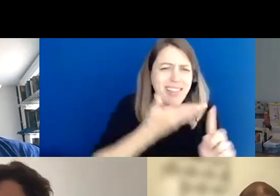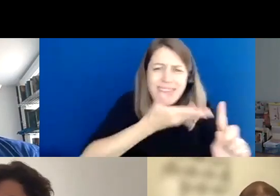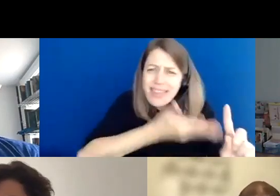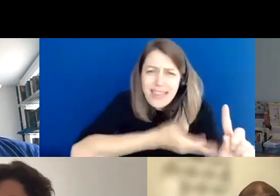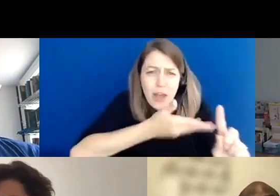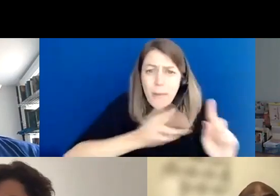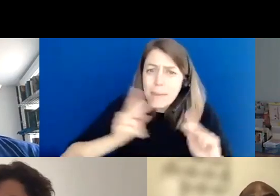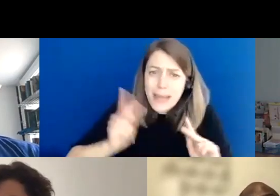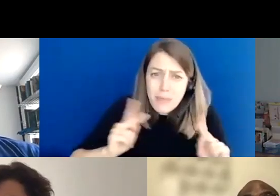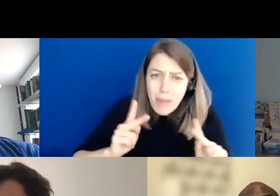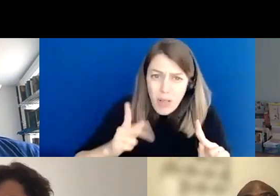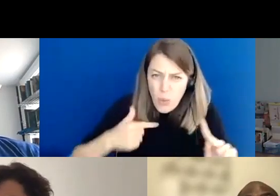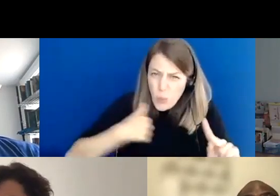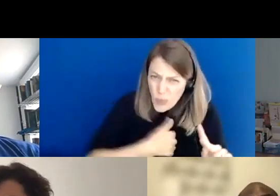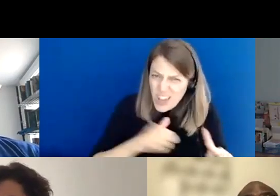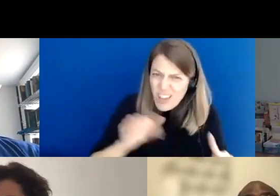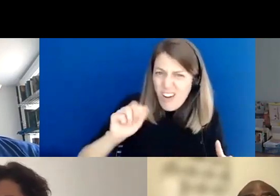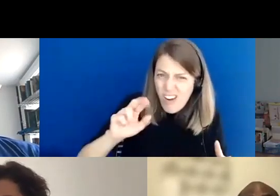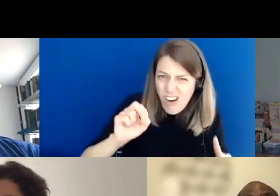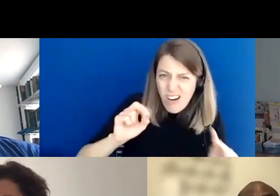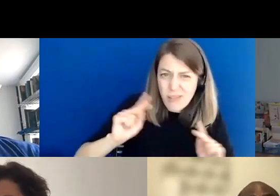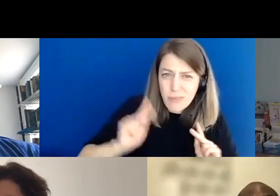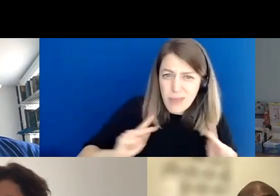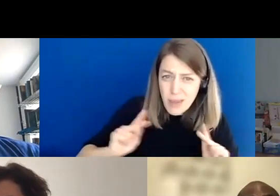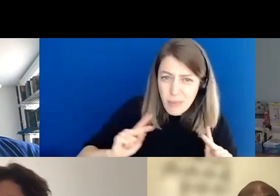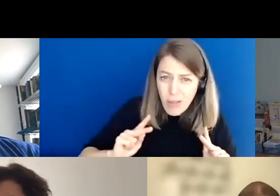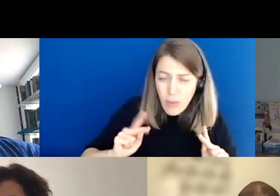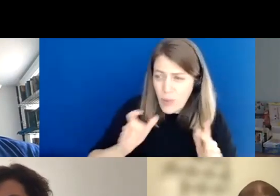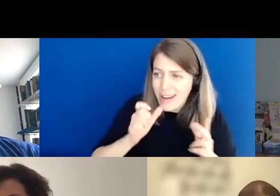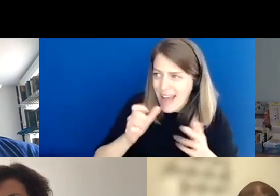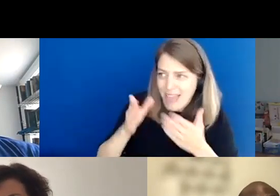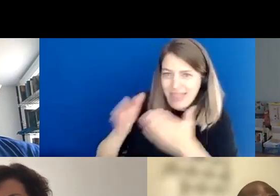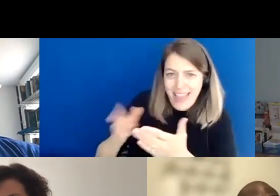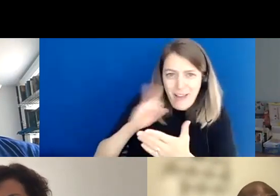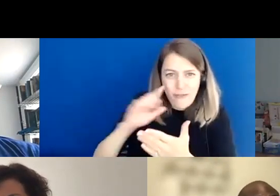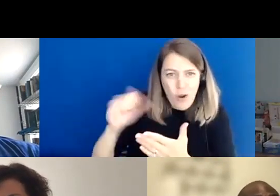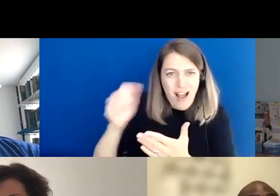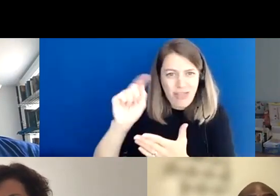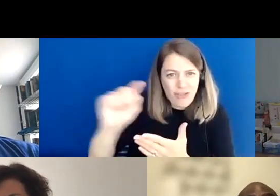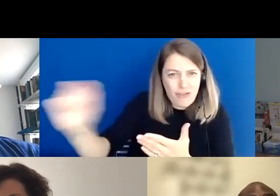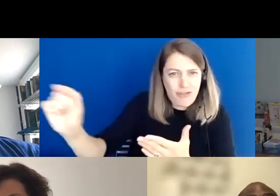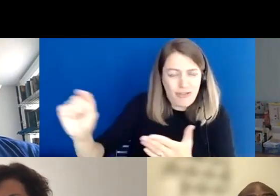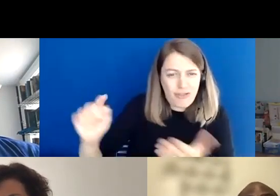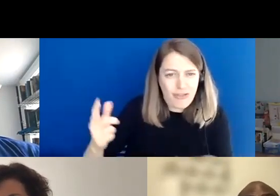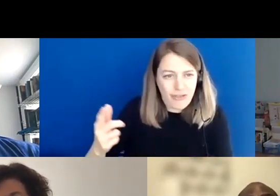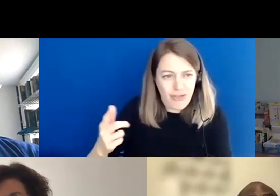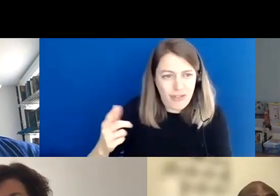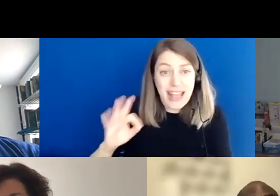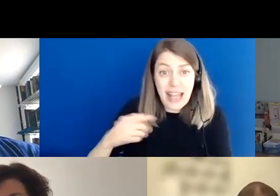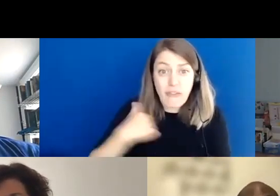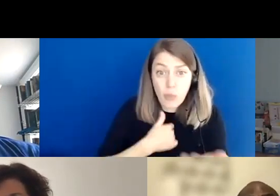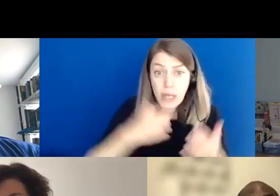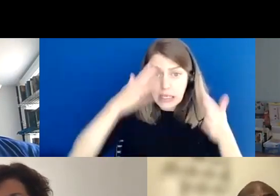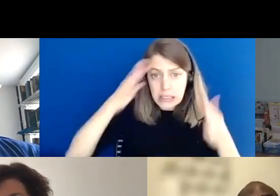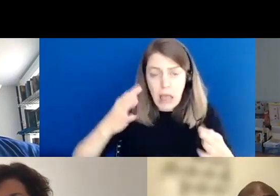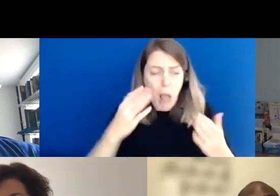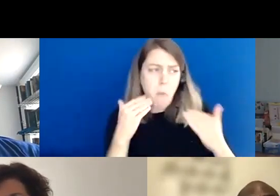When we decide to subject people to electric shocks to control their behavior,